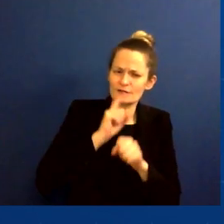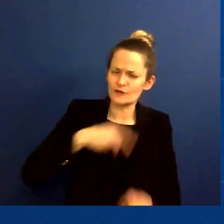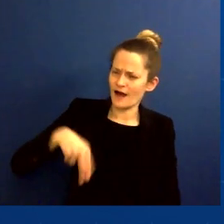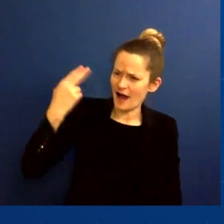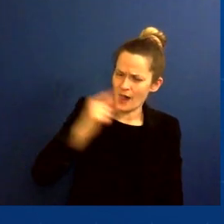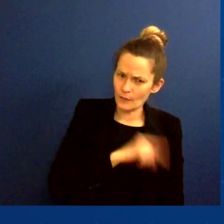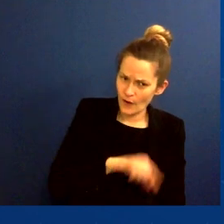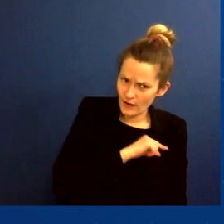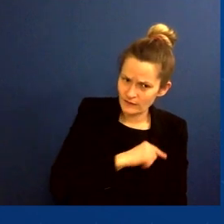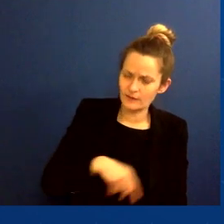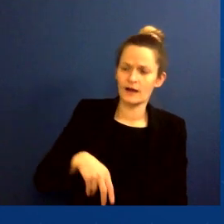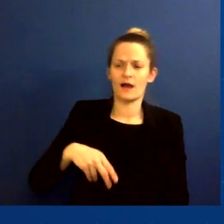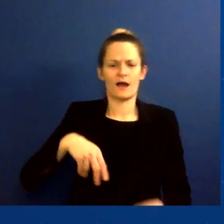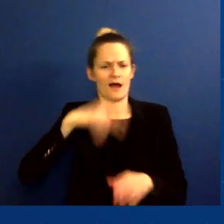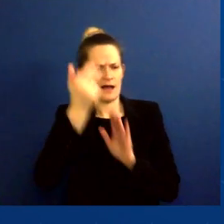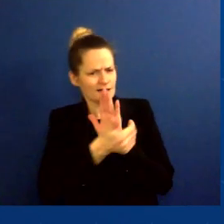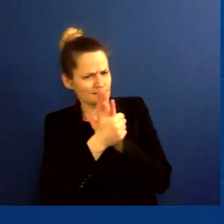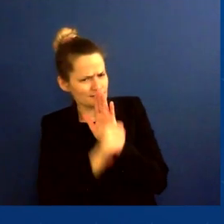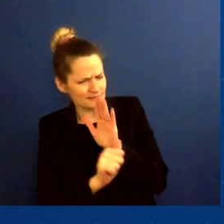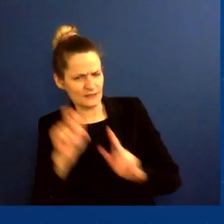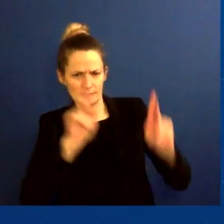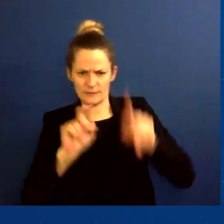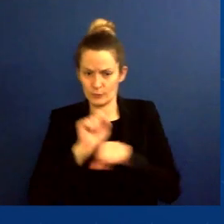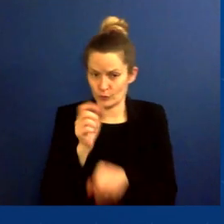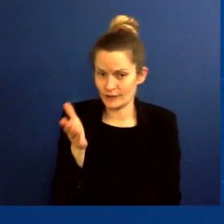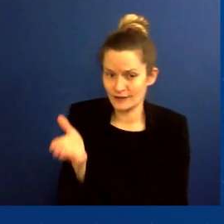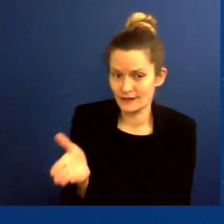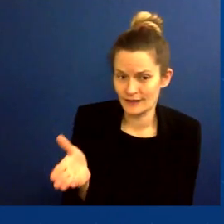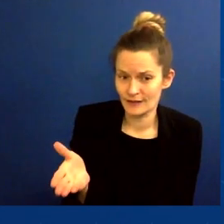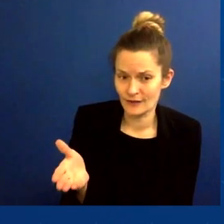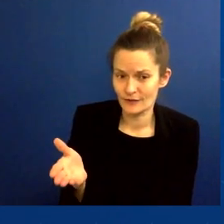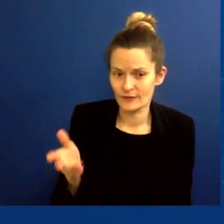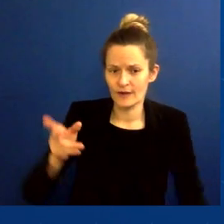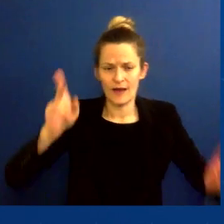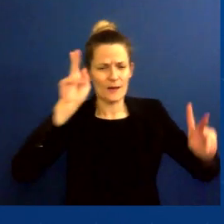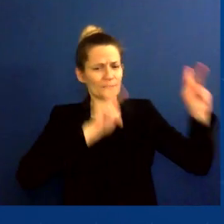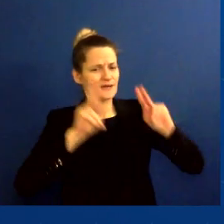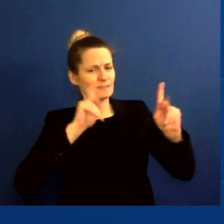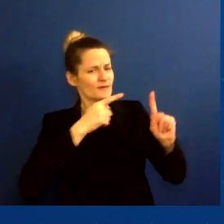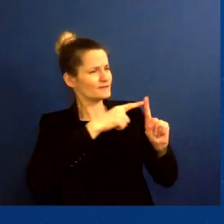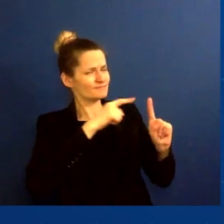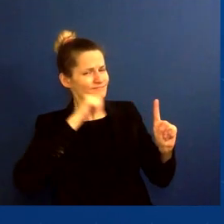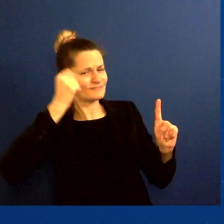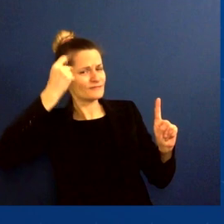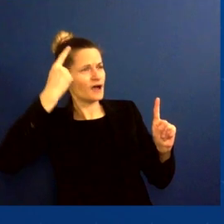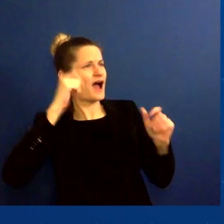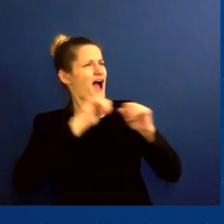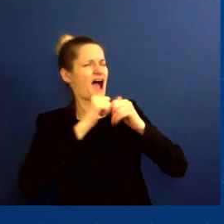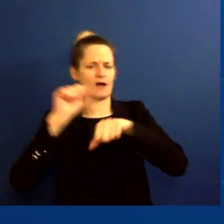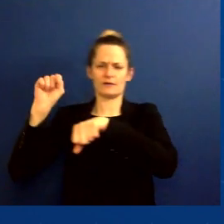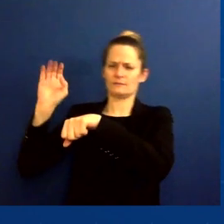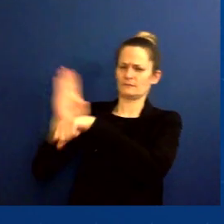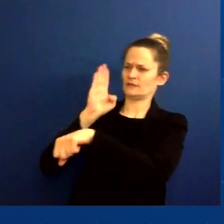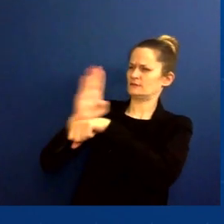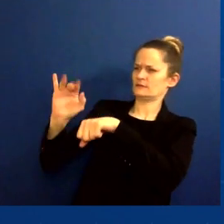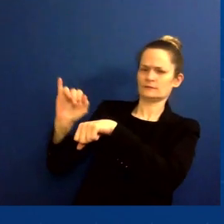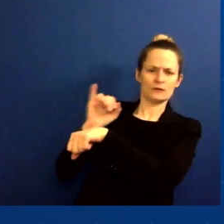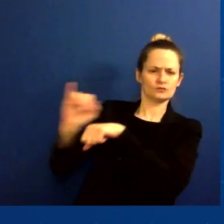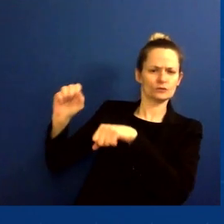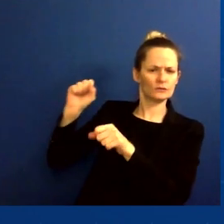You know, what people don't understand if they're not -- don't know the industry is, you know, it's like you going to college, kid. Four years.